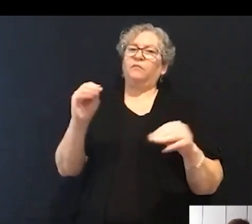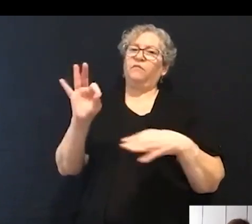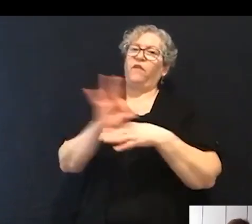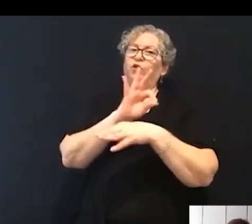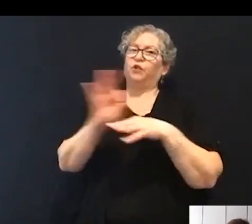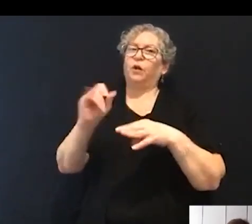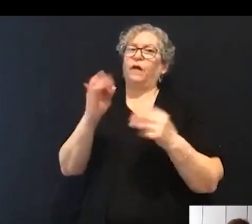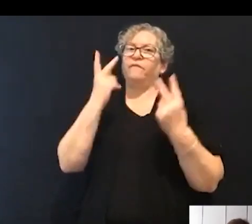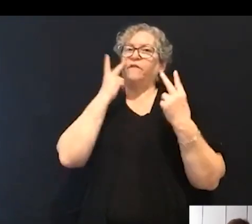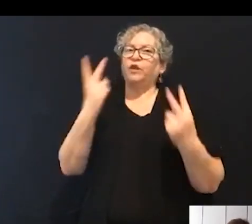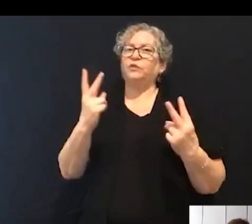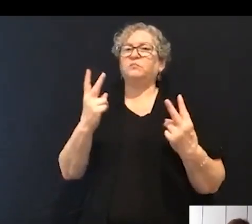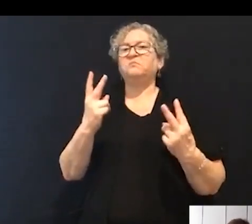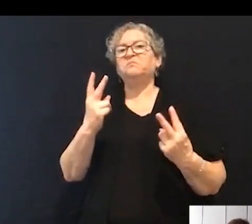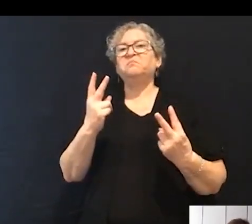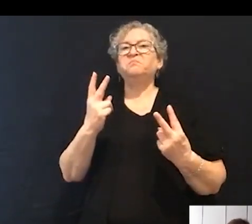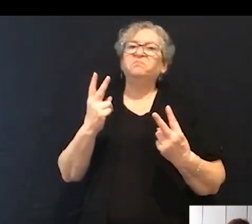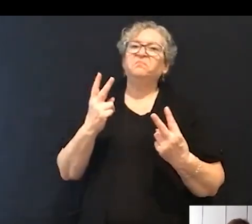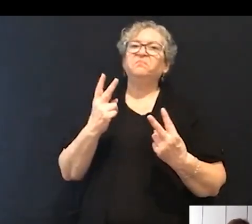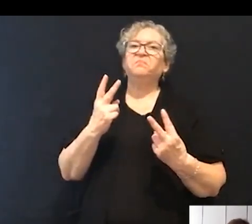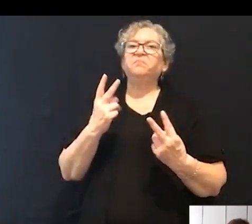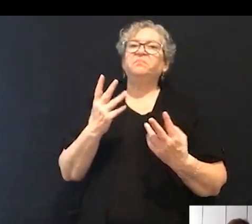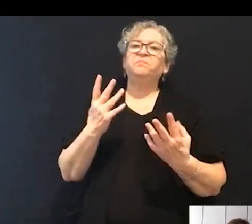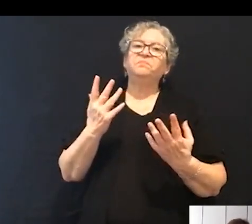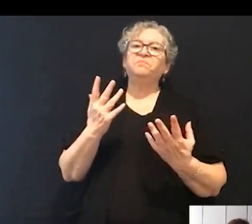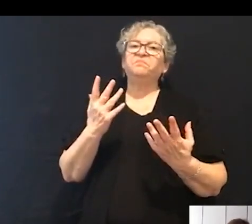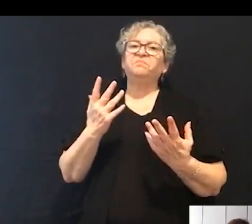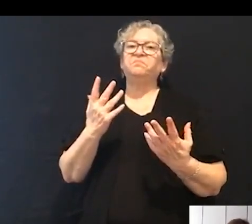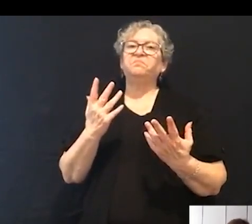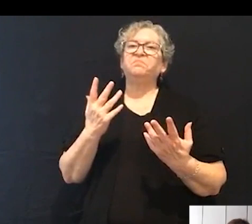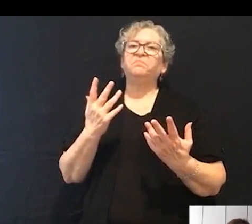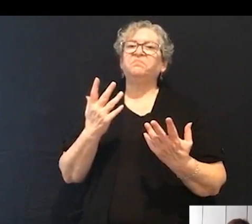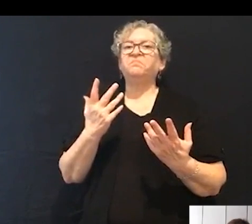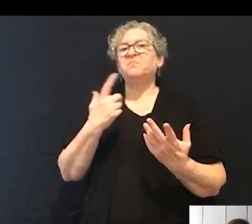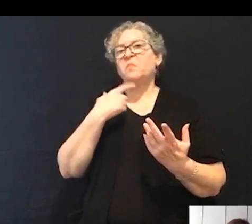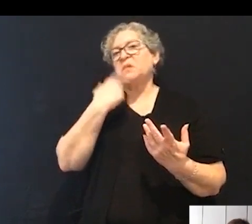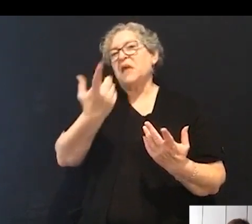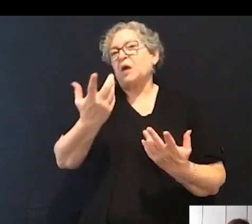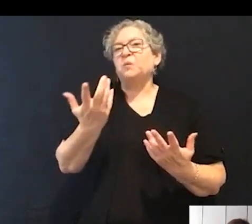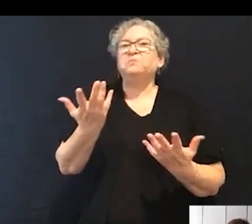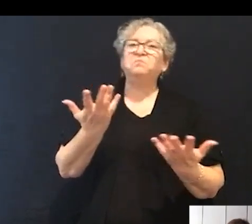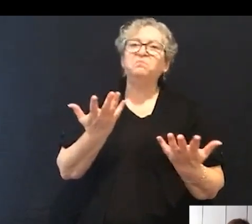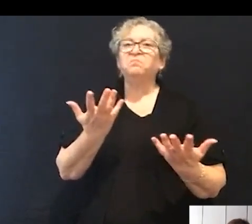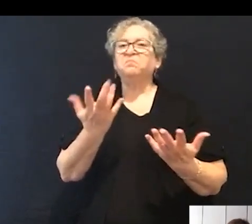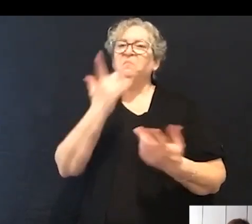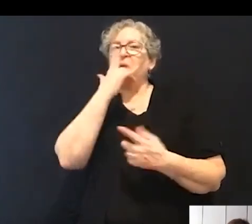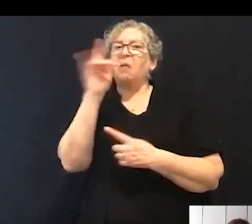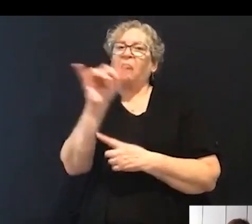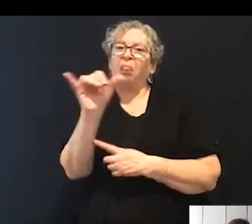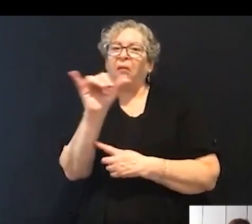was more or less similarly distributed with two mild